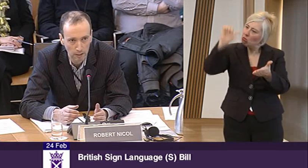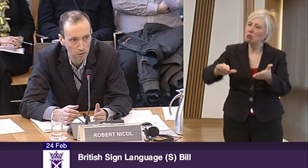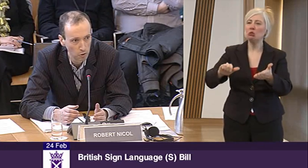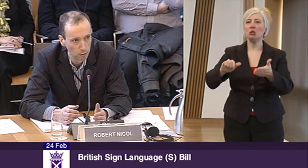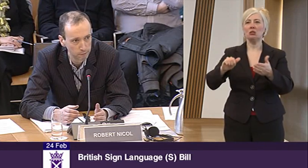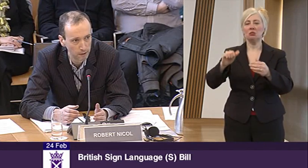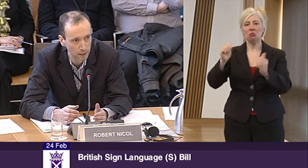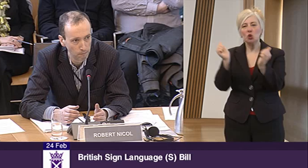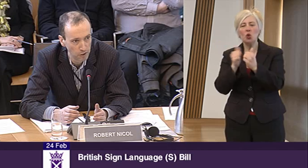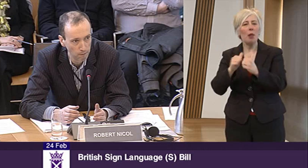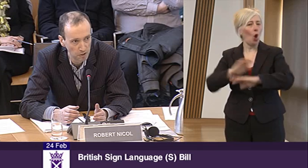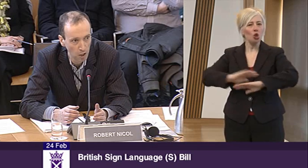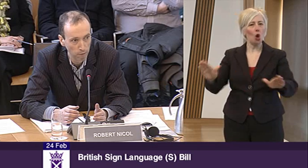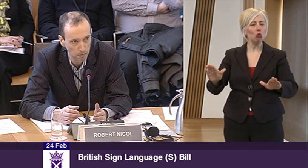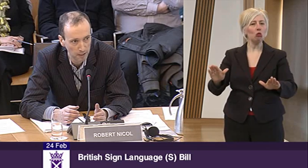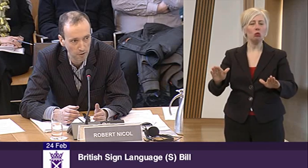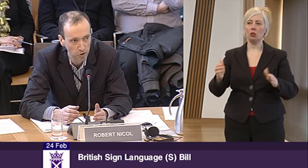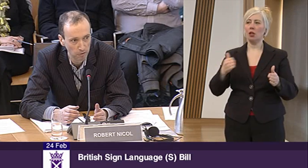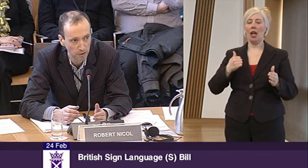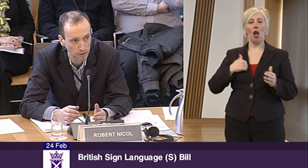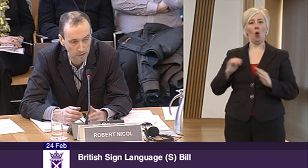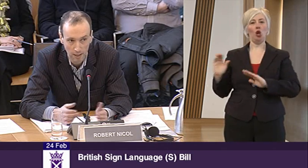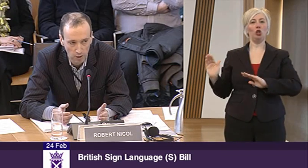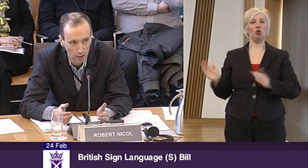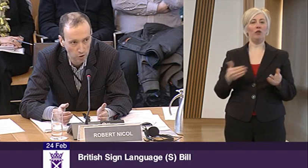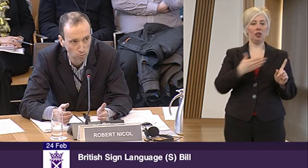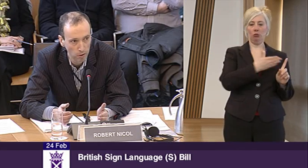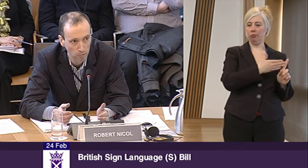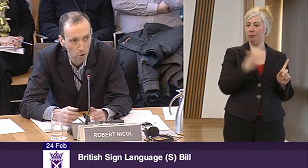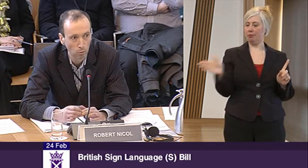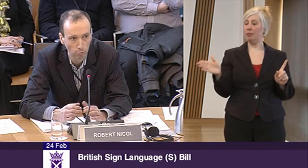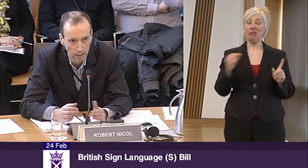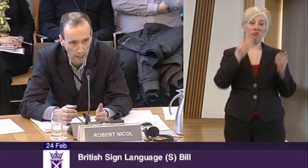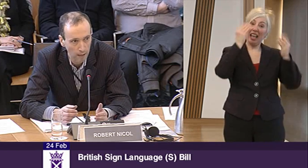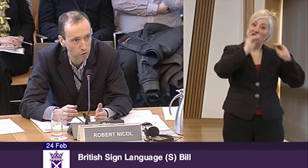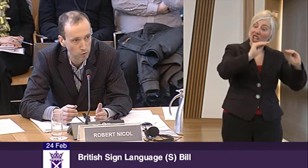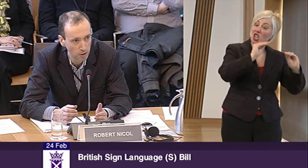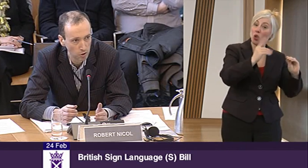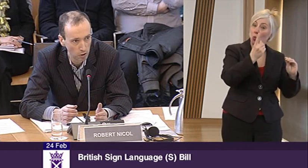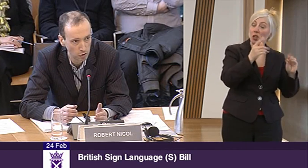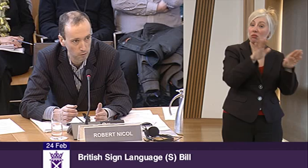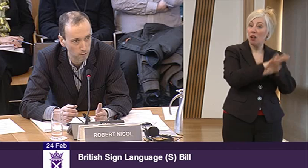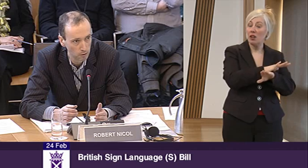The bill could cover a range of services, one of which is education. We already have